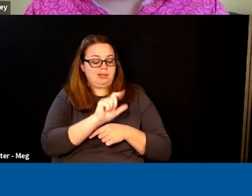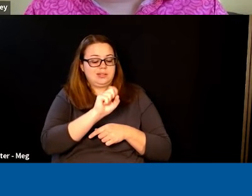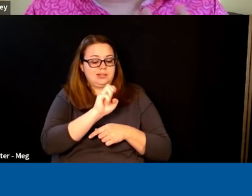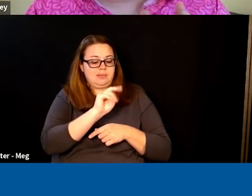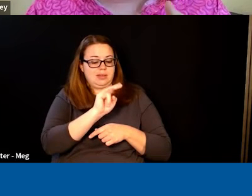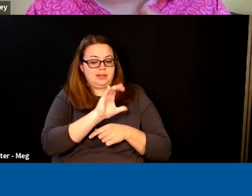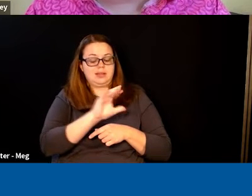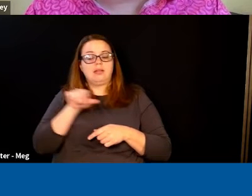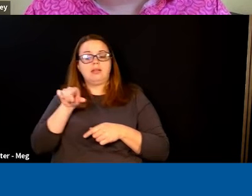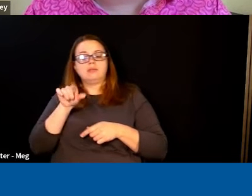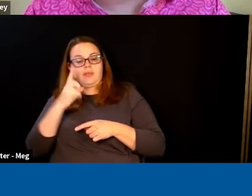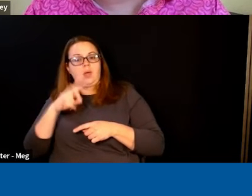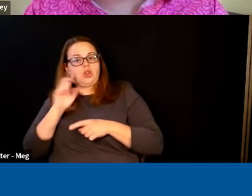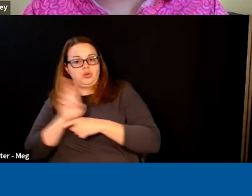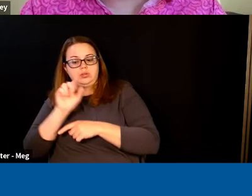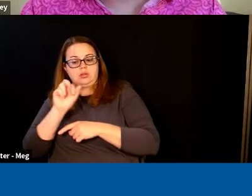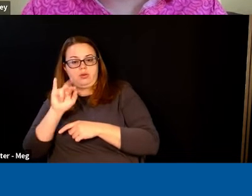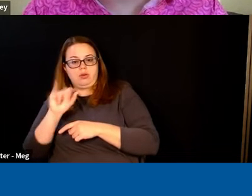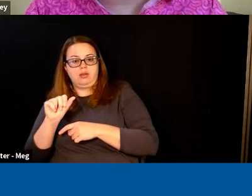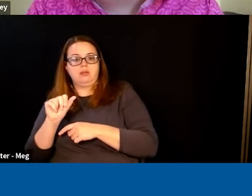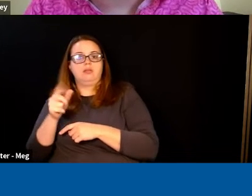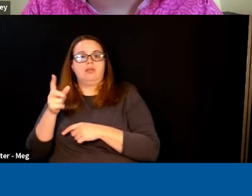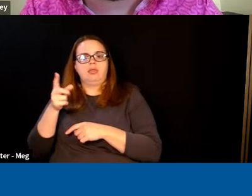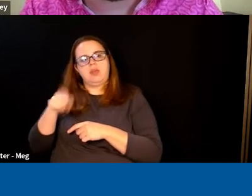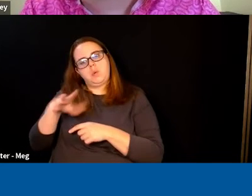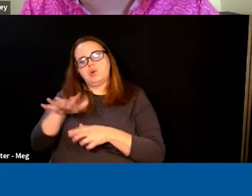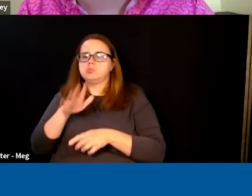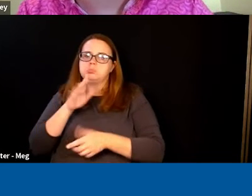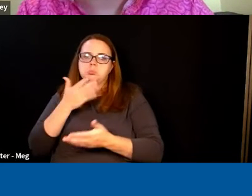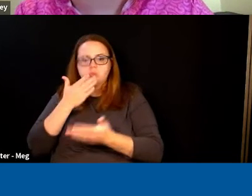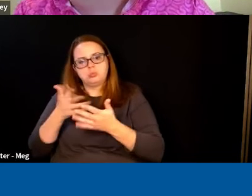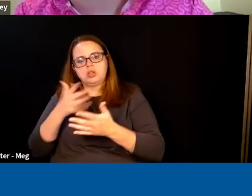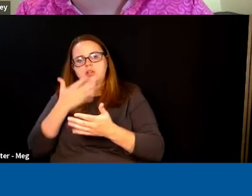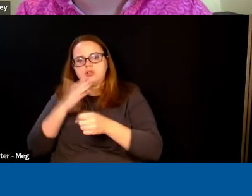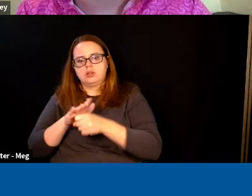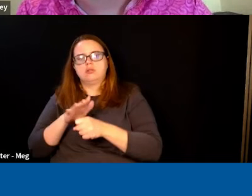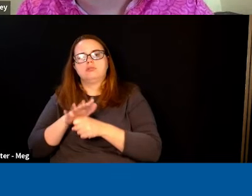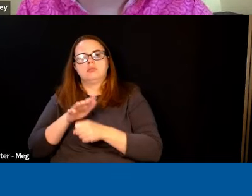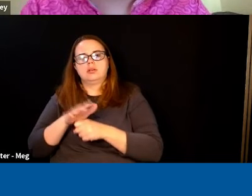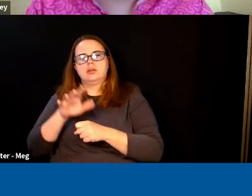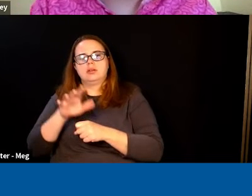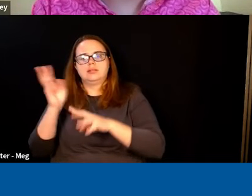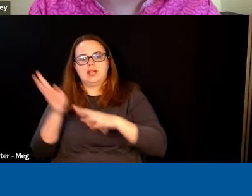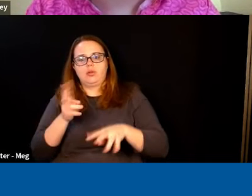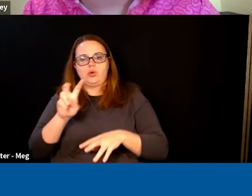provided that the underlying JavaScript works pretty well. And it is a download pizza button and man, I wish I could download a pizza.